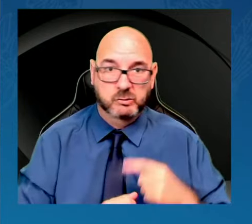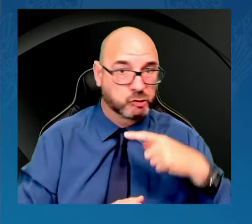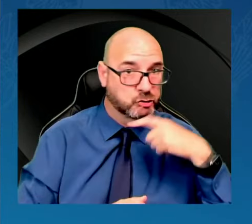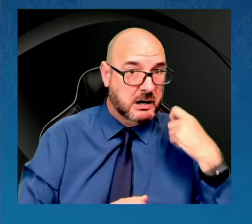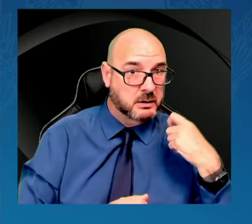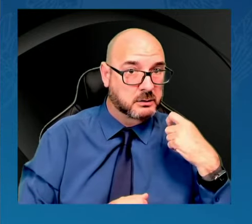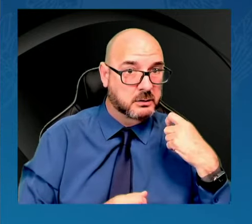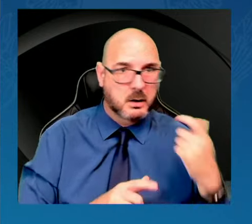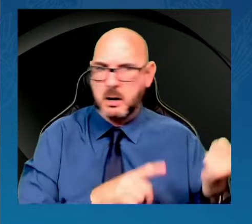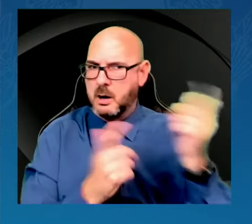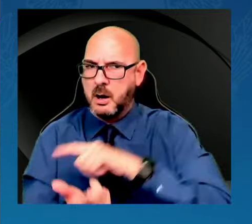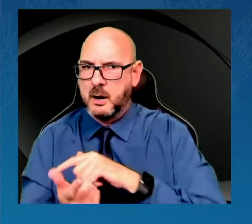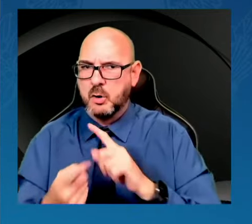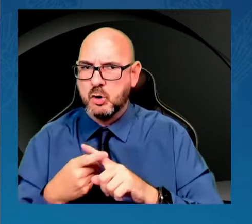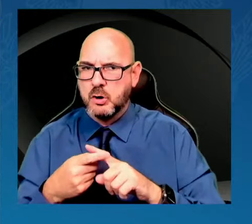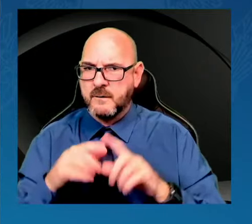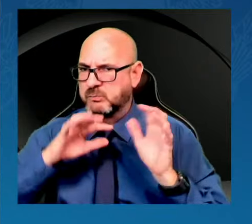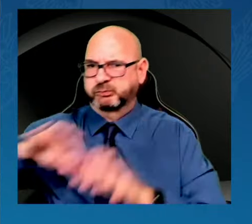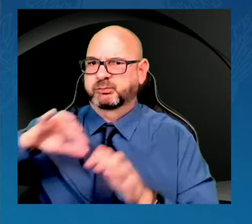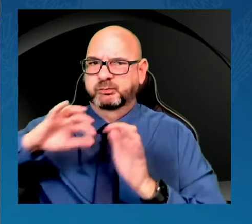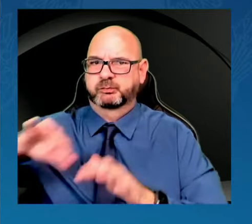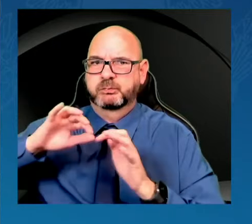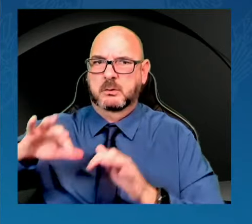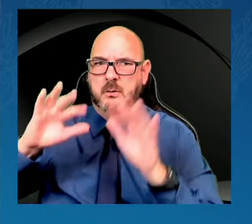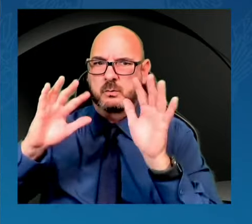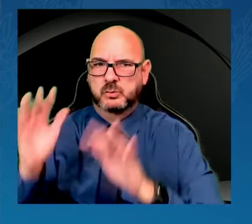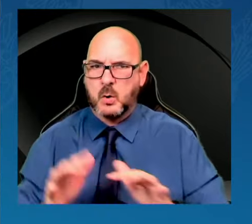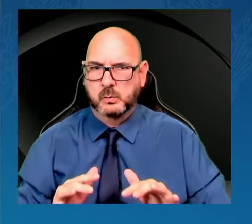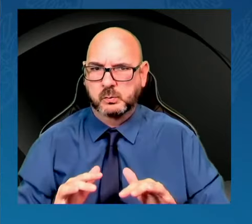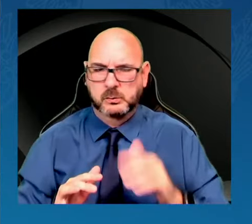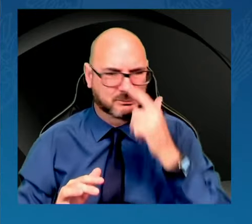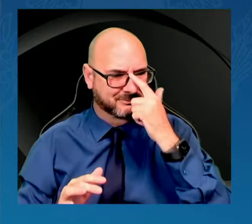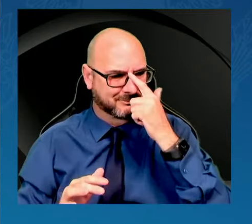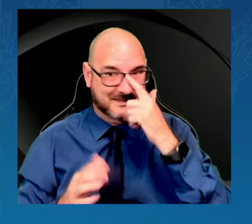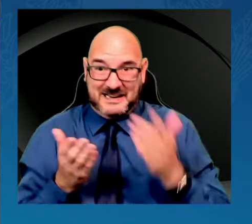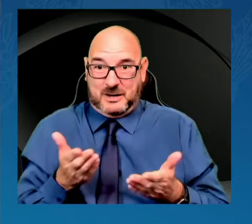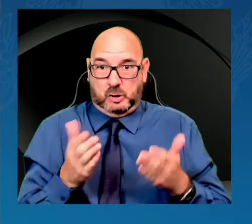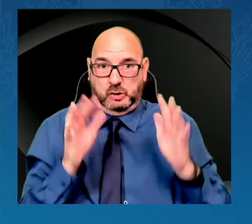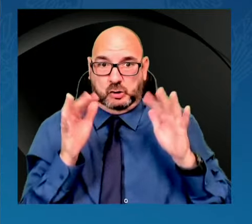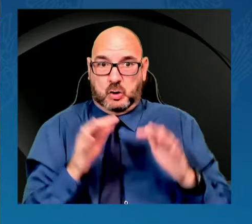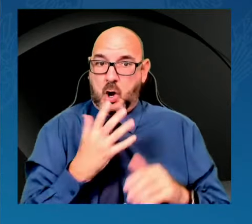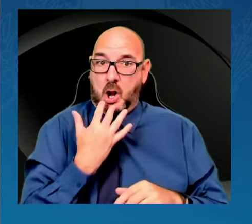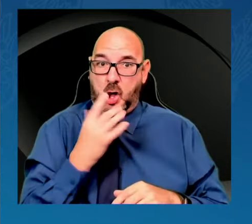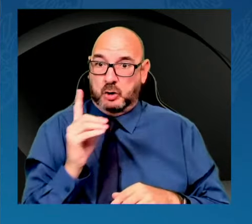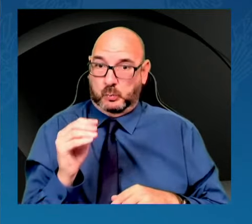I don't need to tell you what that has meant. So, thinking about water policy in a way